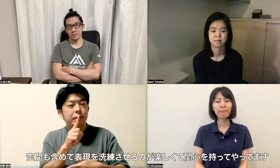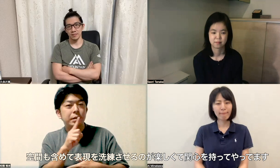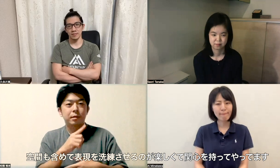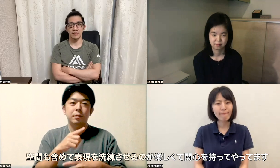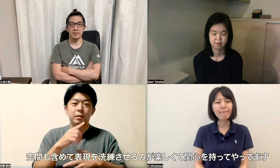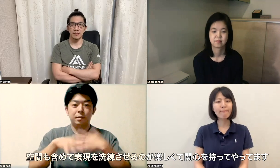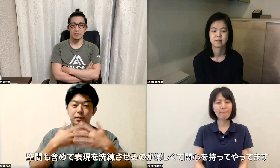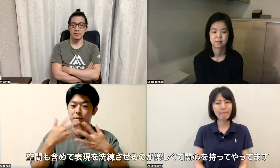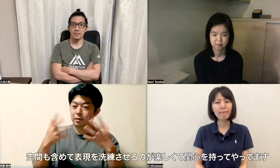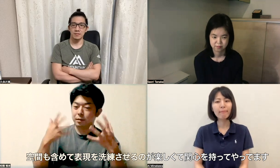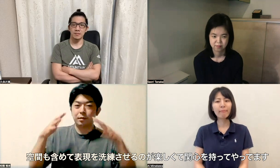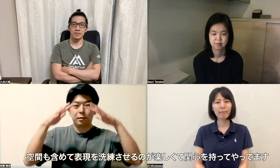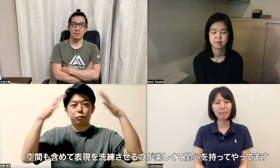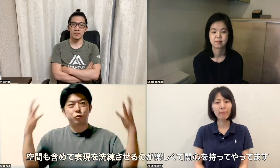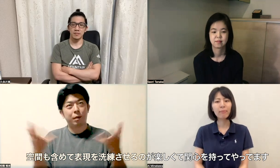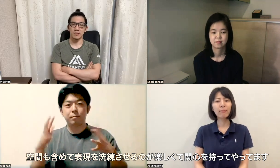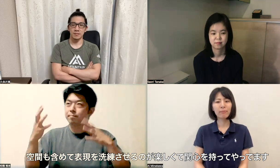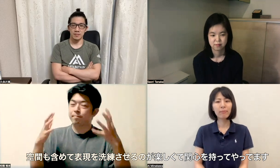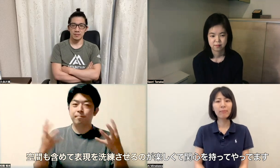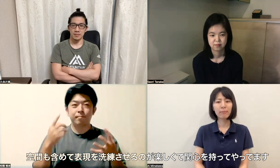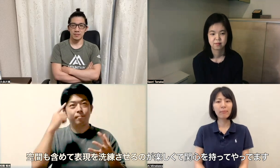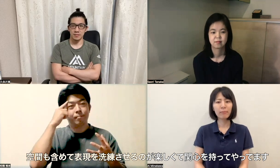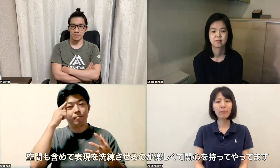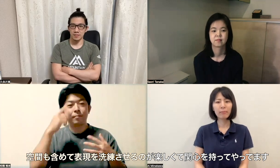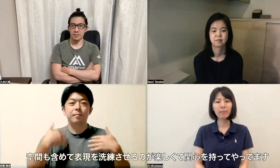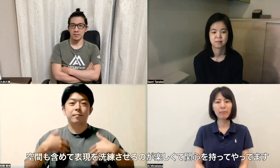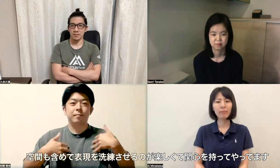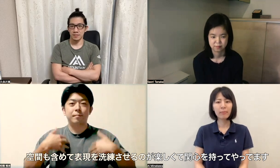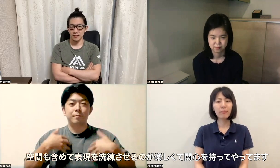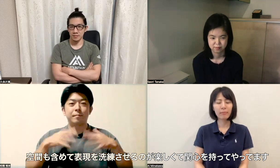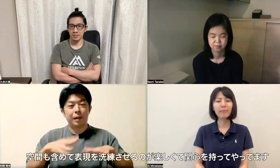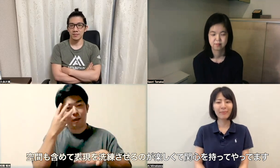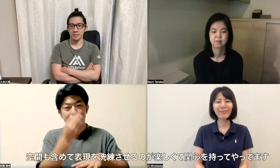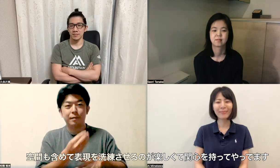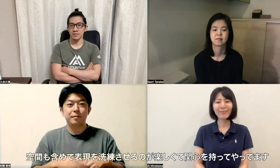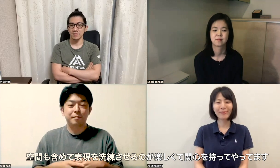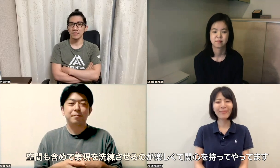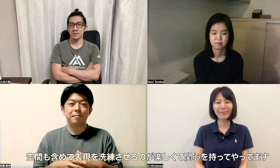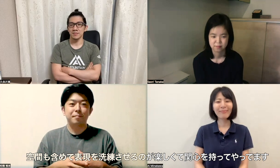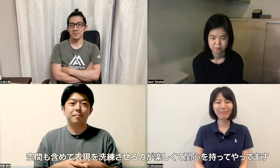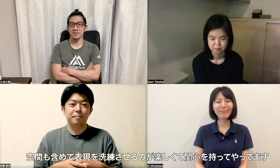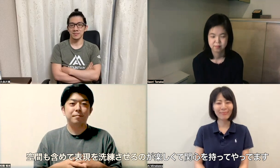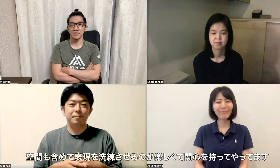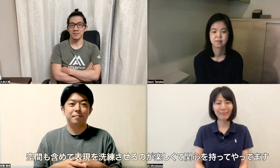I enjoy refining my expressions including space.